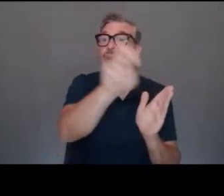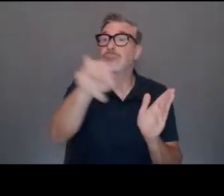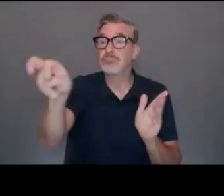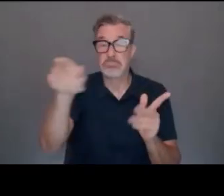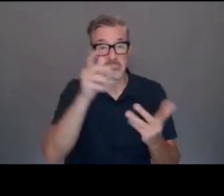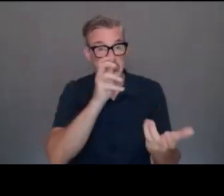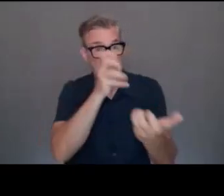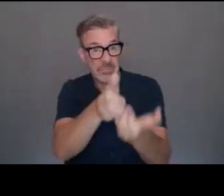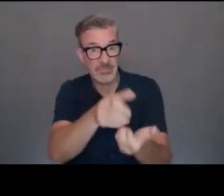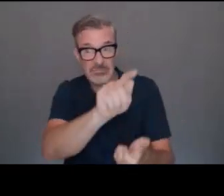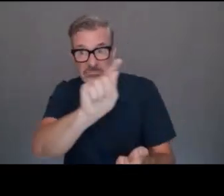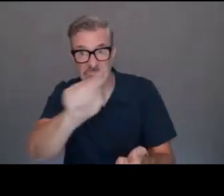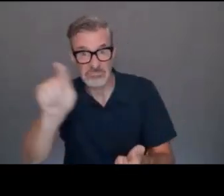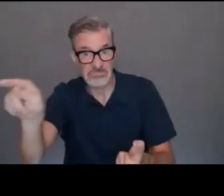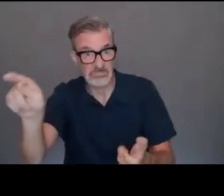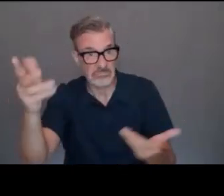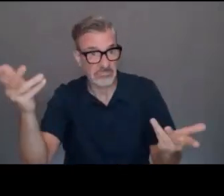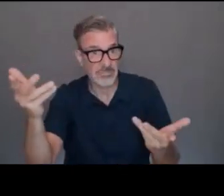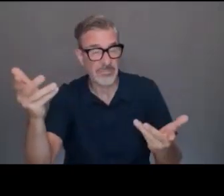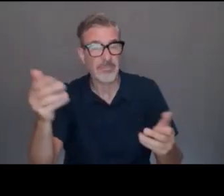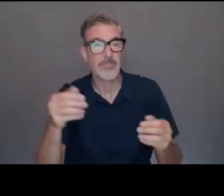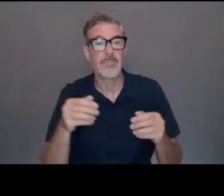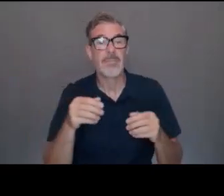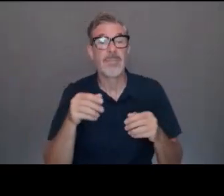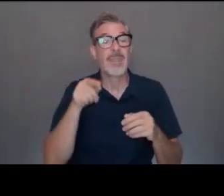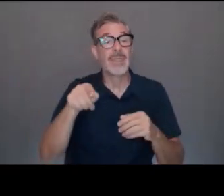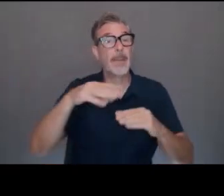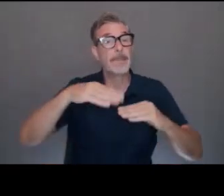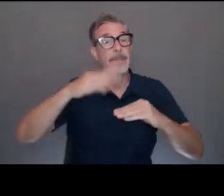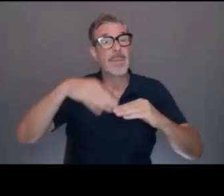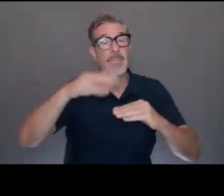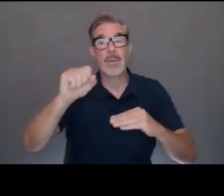This criteria has a minimum score of 15 out of 30.